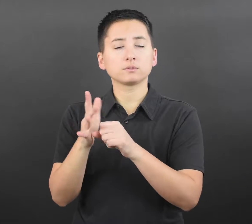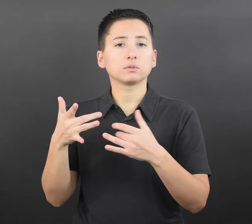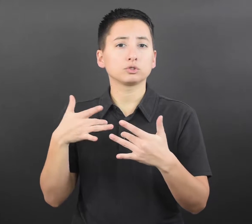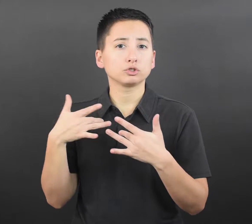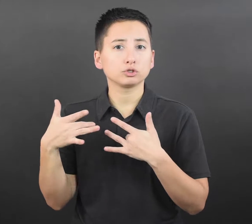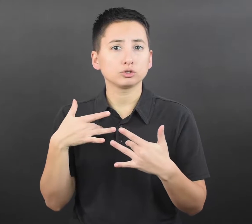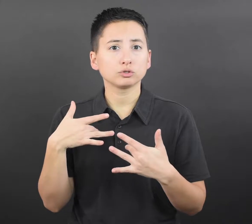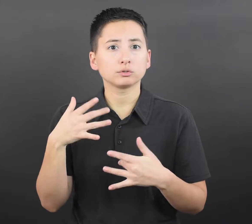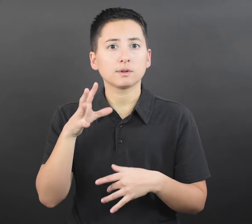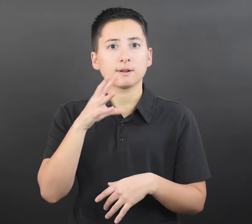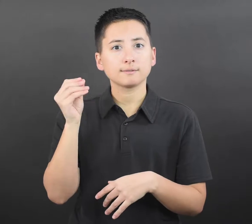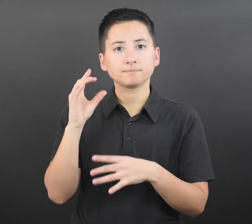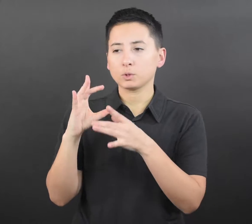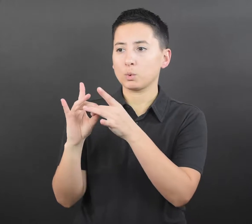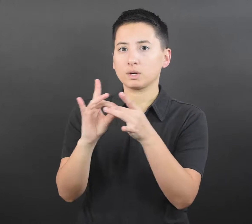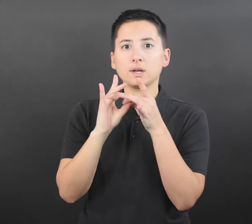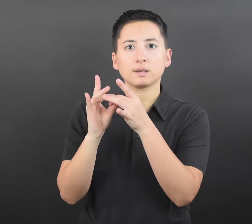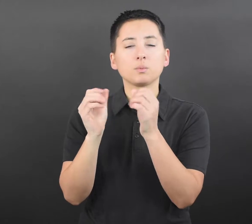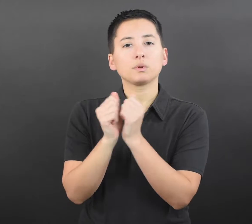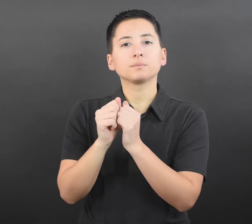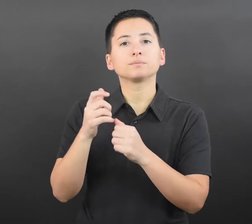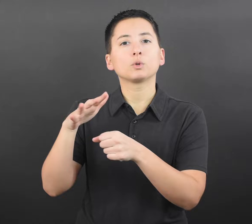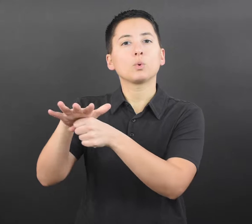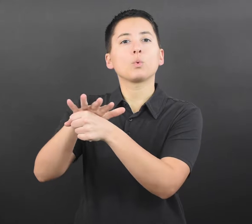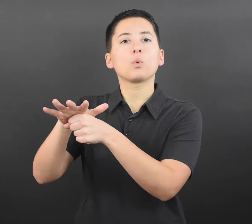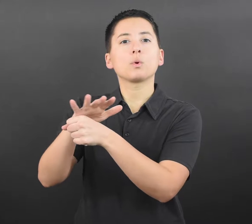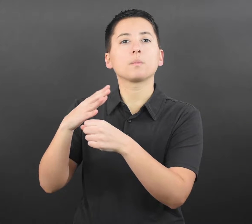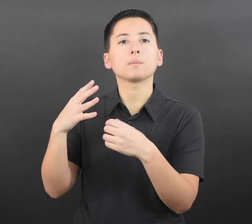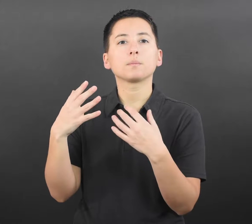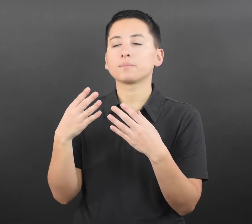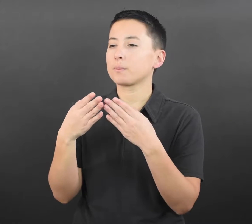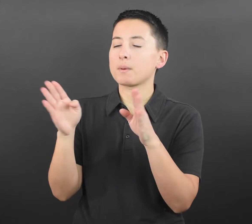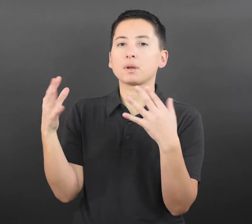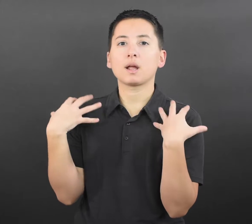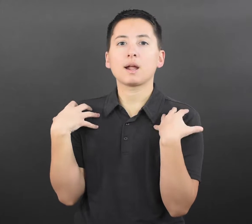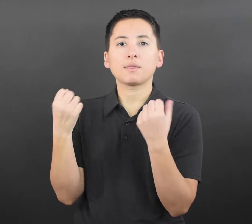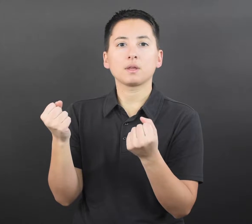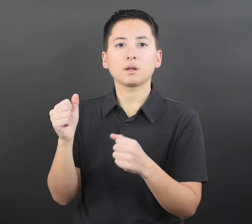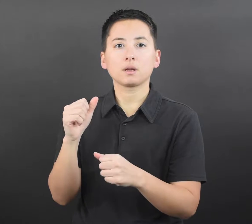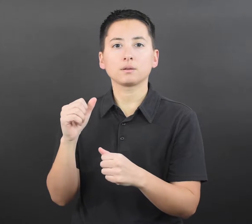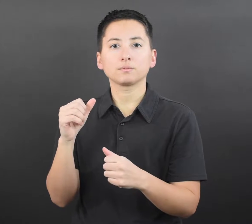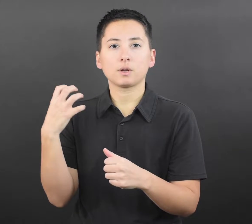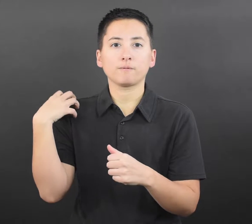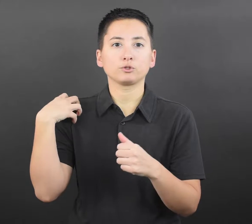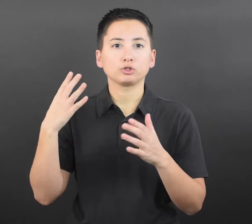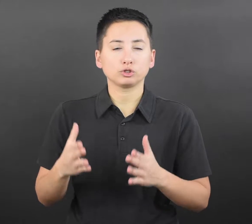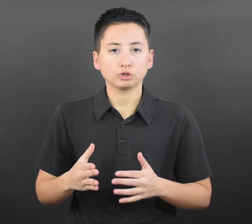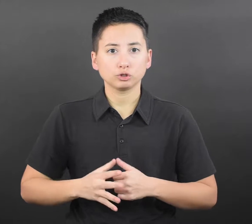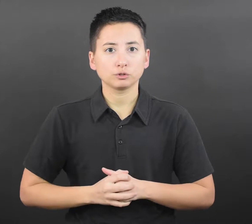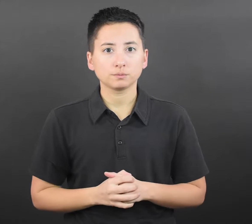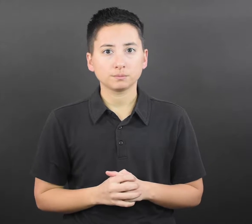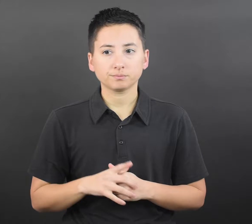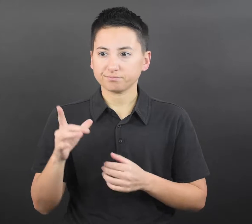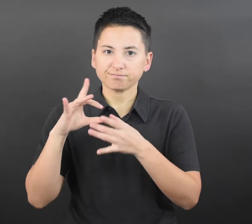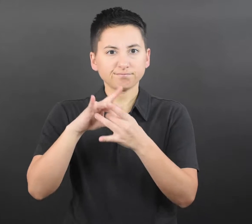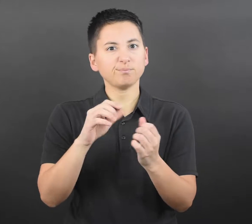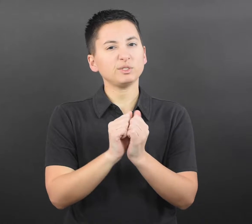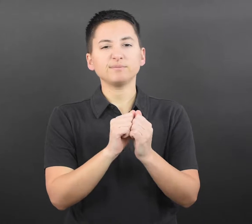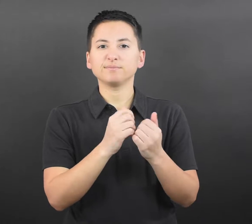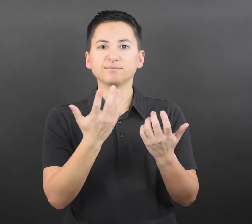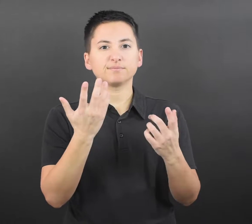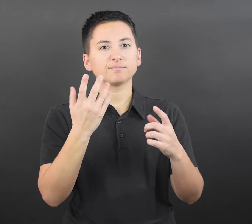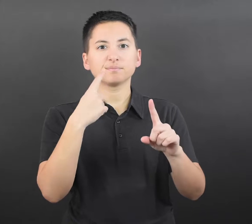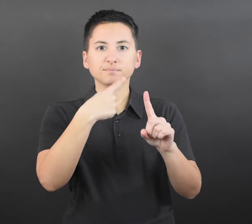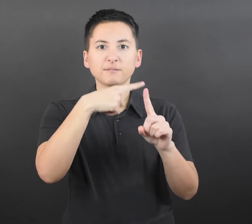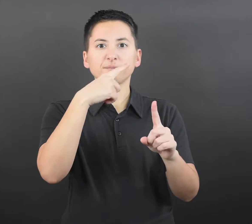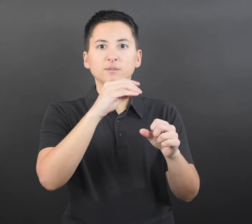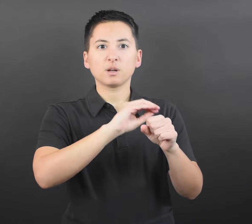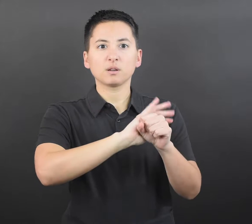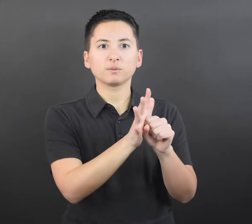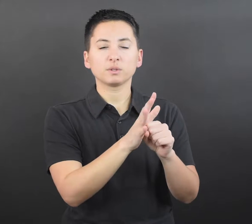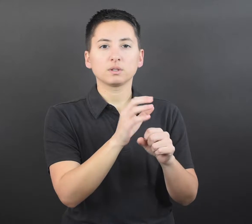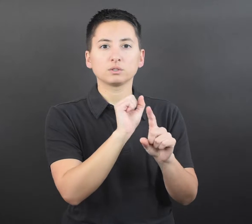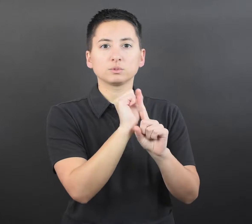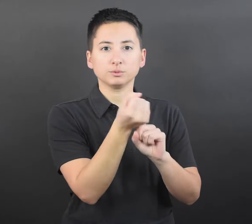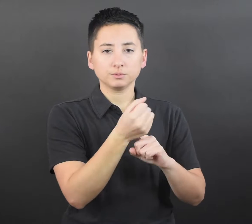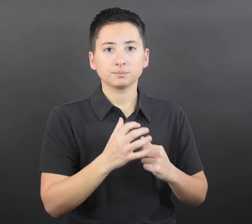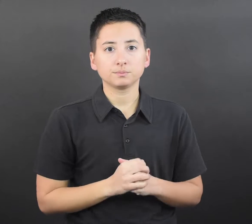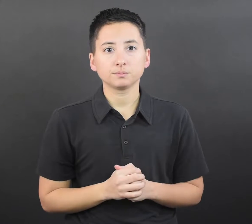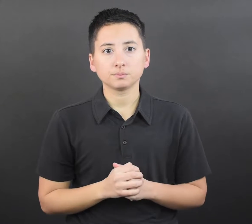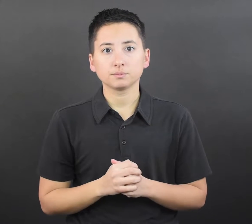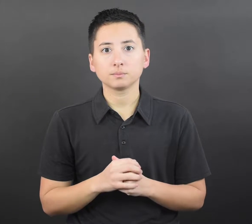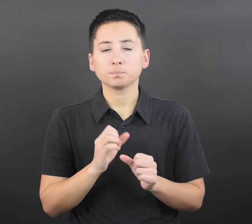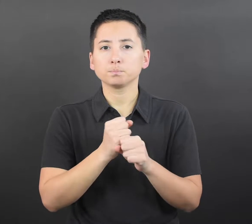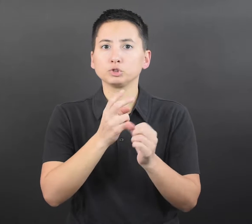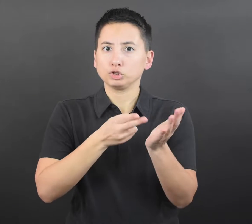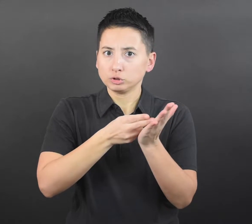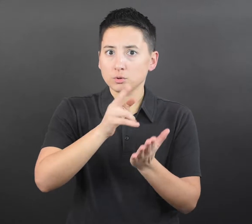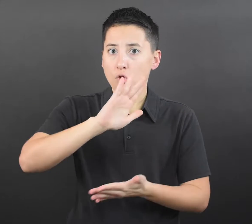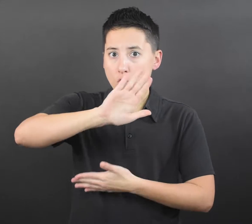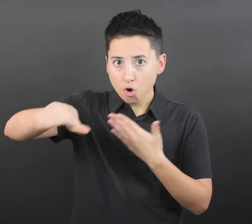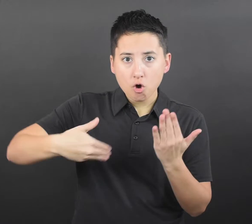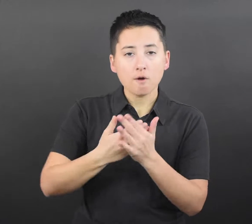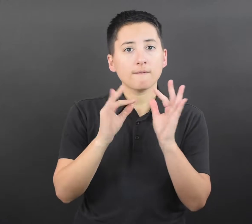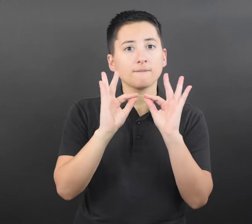concerns and coordinating with local health authorities regarding positive COVID-19 cases.